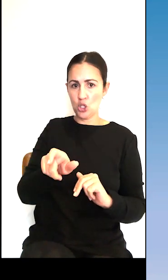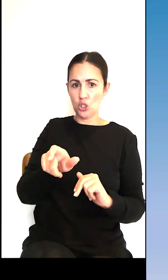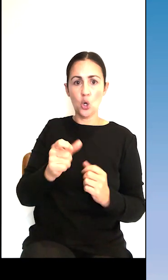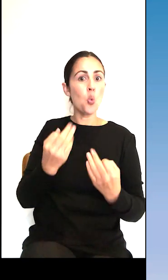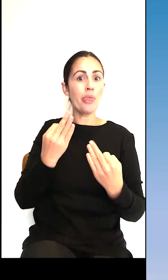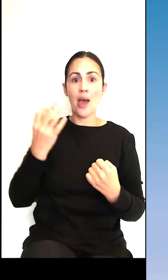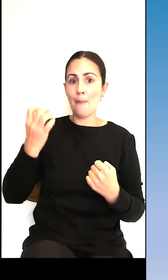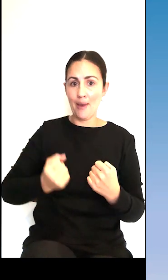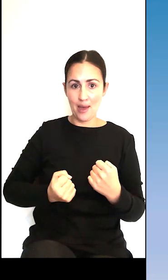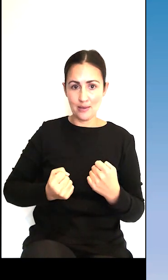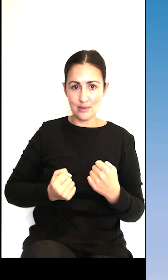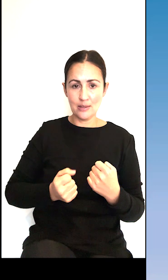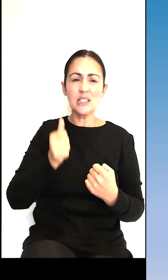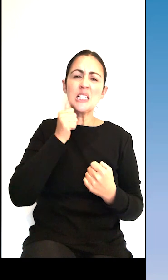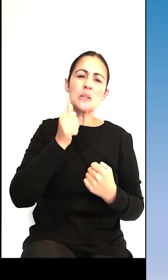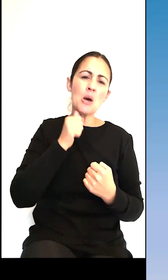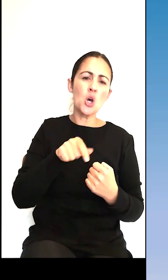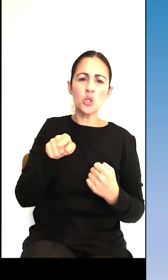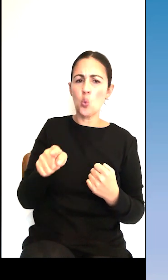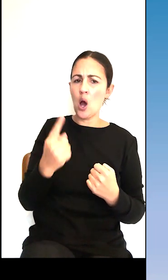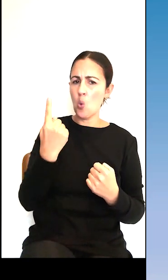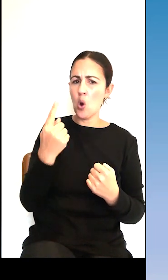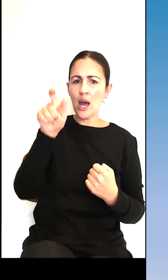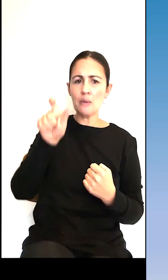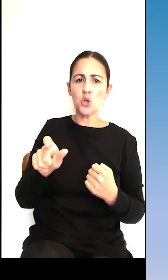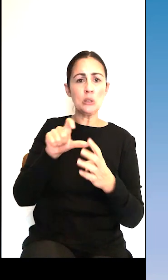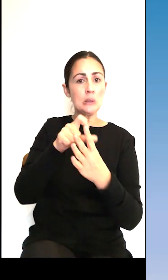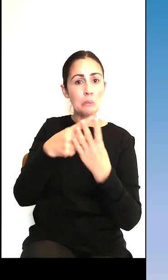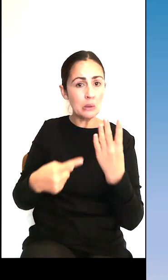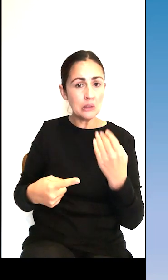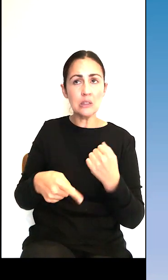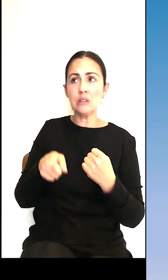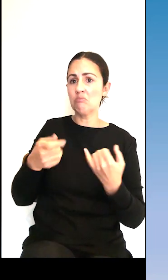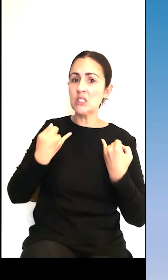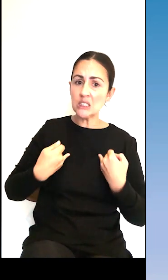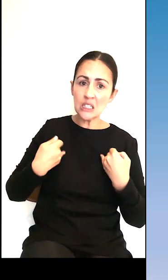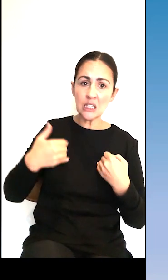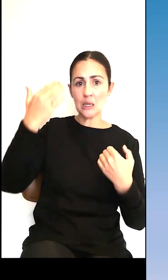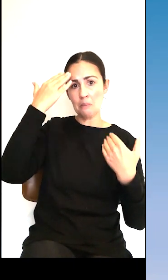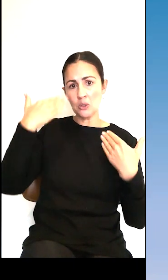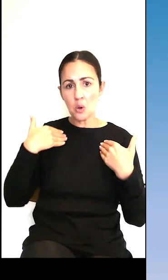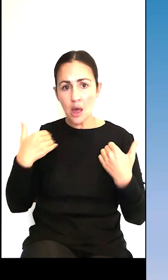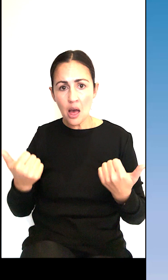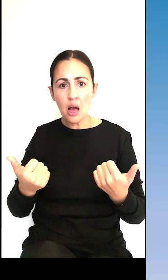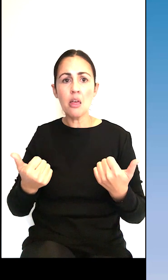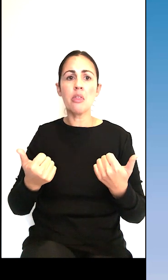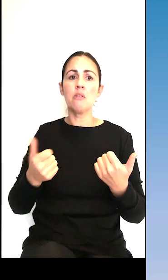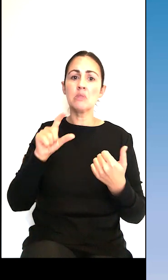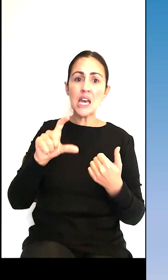family member, a friend someone who might have a disability, a mental illness, a chronic condition, a terminal illness,